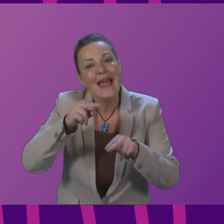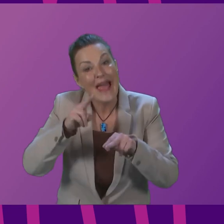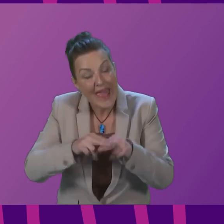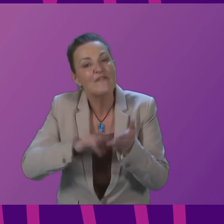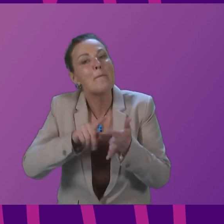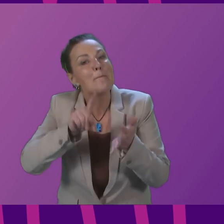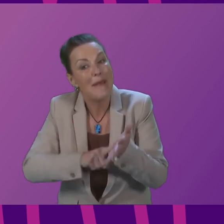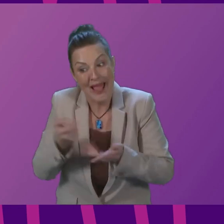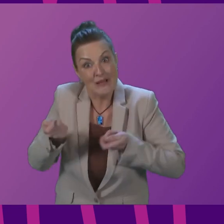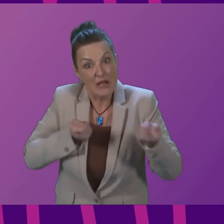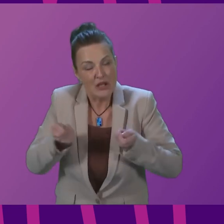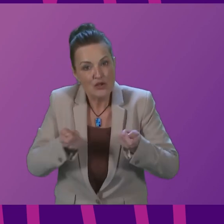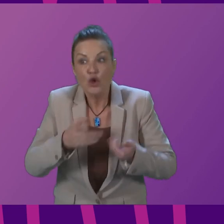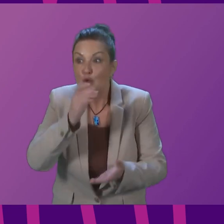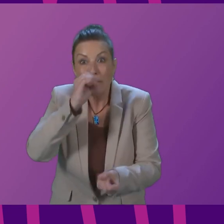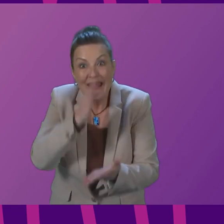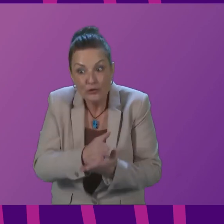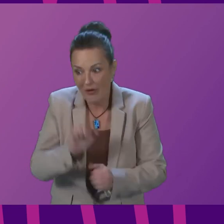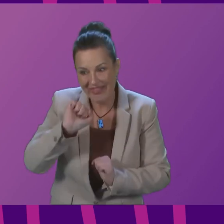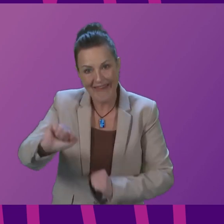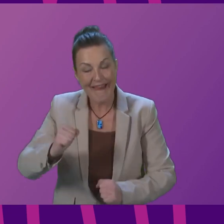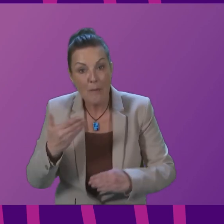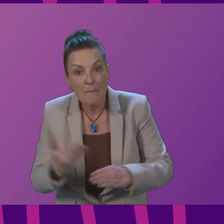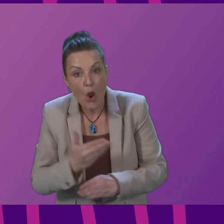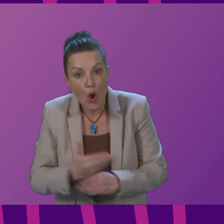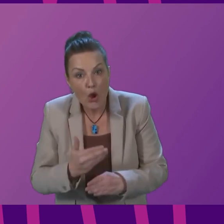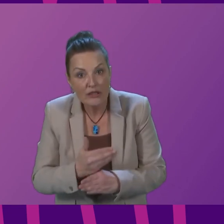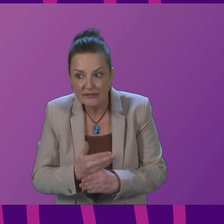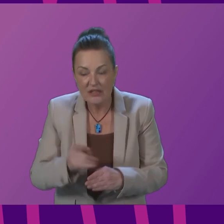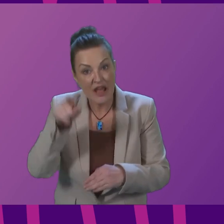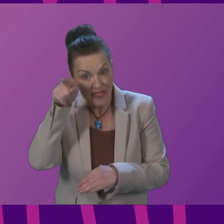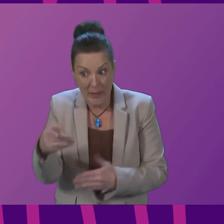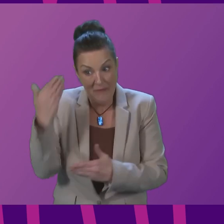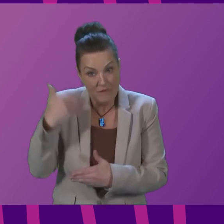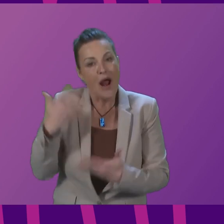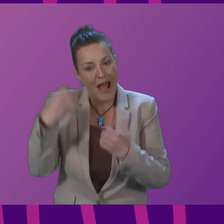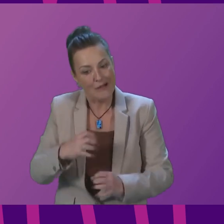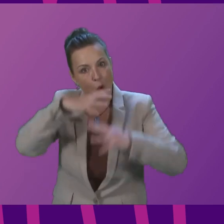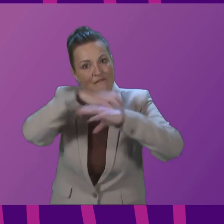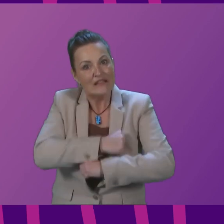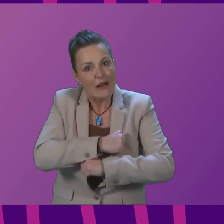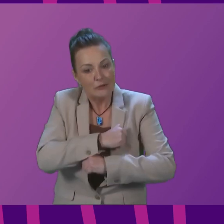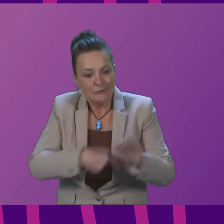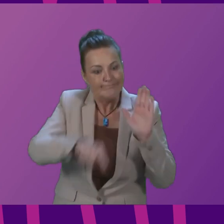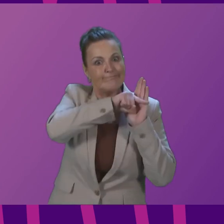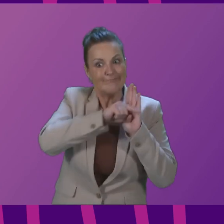administrators to release employees from the confidentiality obligations that they had